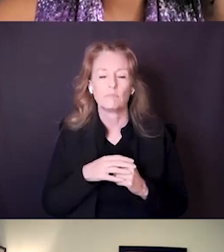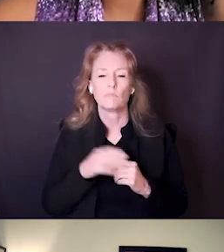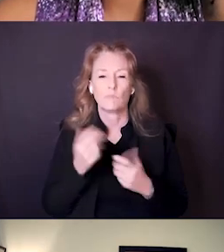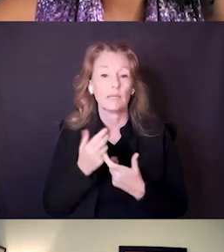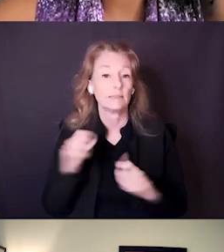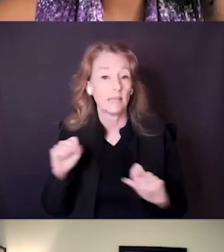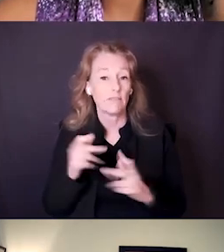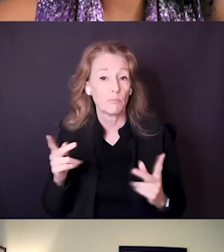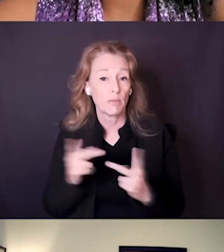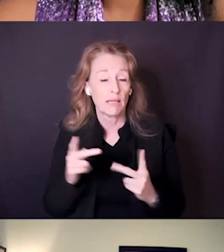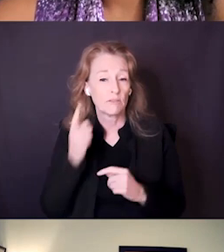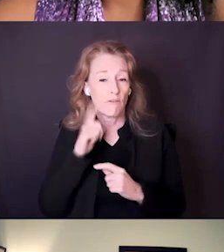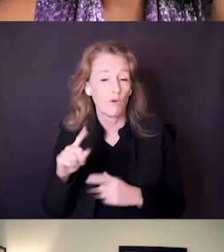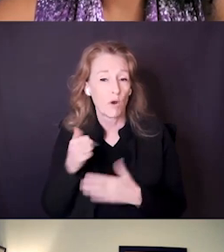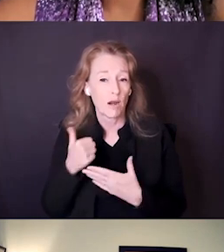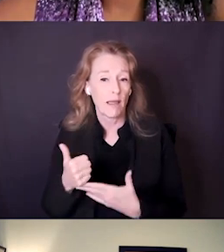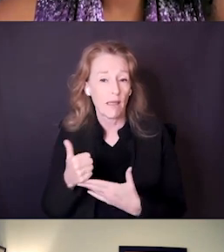NATIONAL GUIDELINES ARE WRITTEN WITH THE CRISIS STABILIZATION